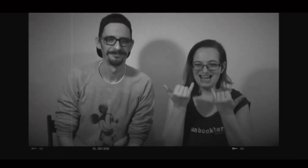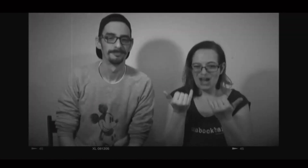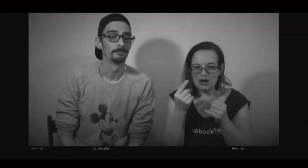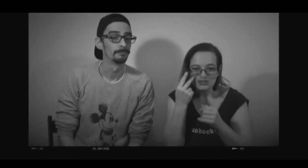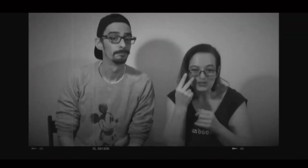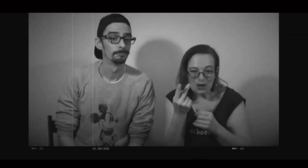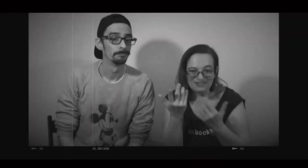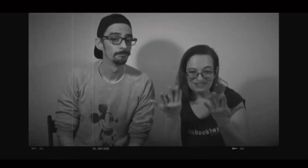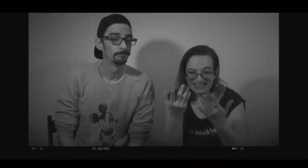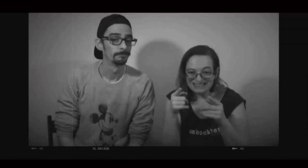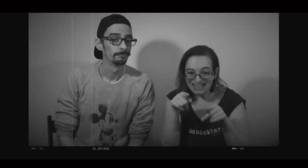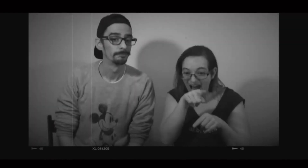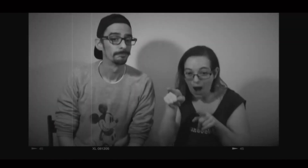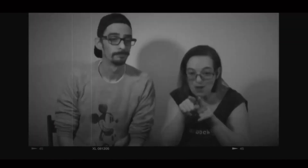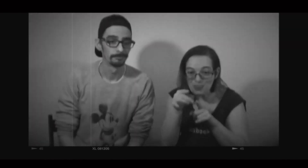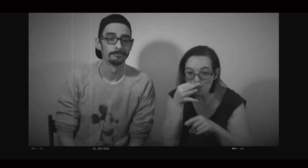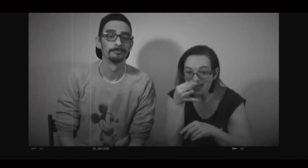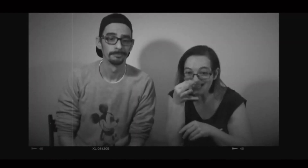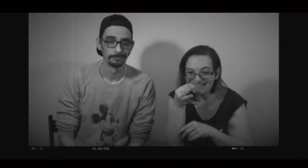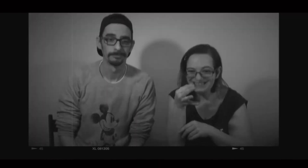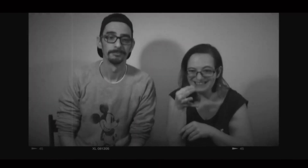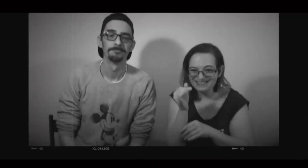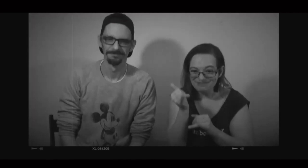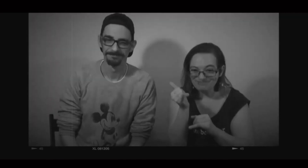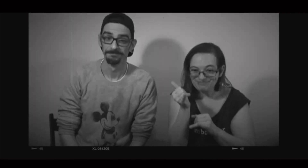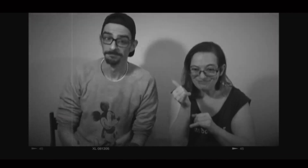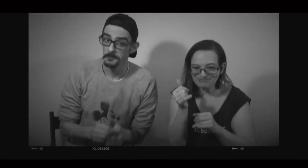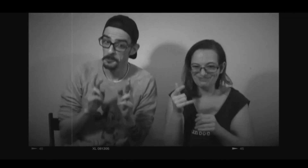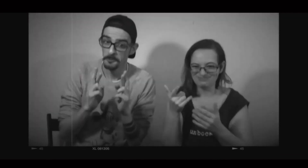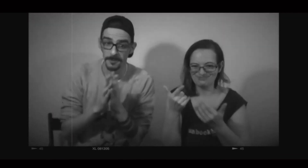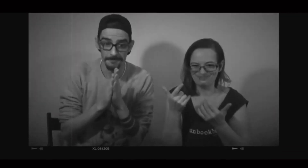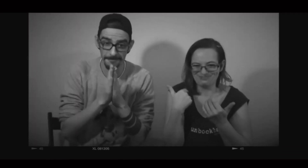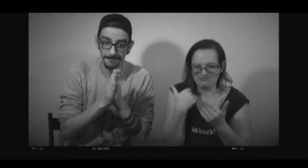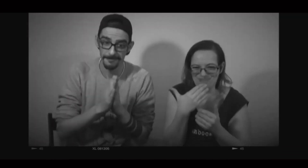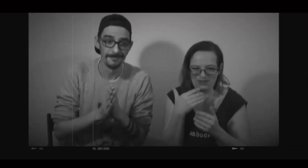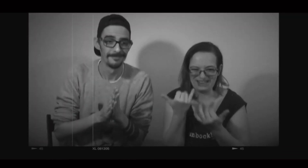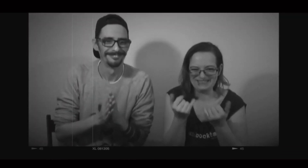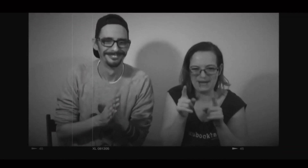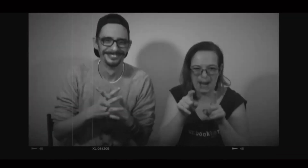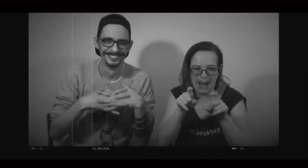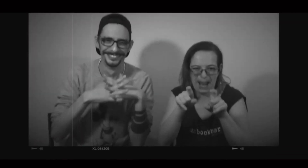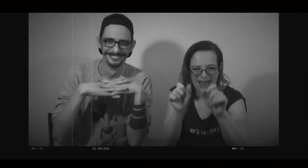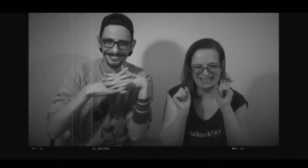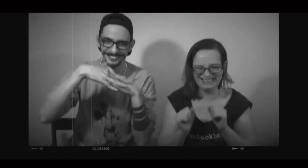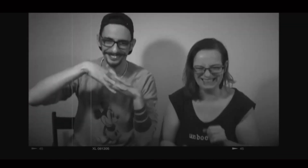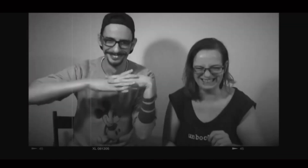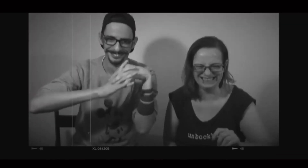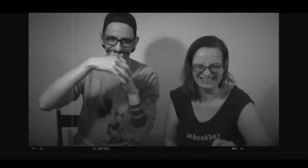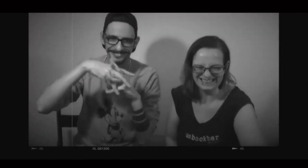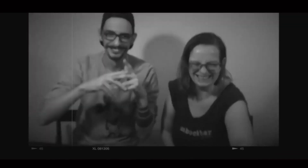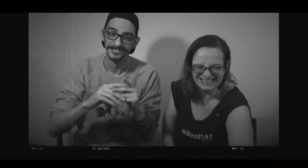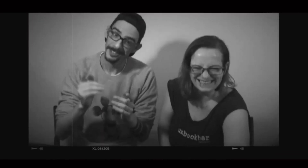And now, what is about you guys at home? Are you already curious? So, than let’s do it!